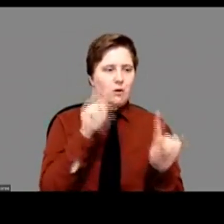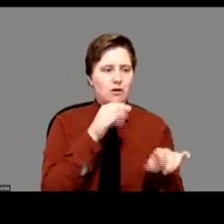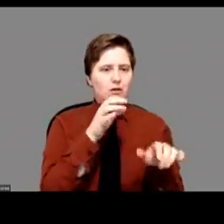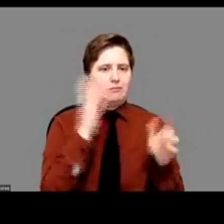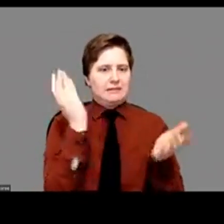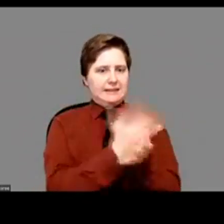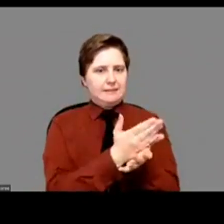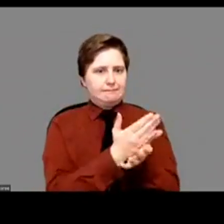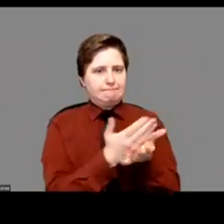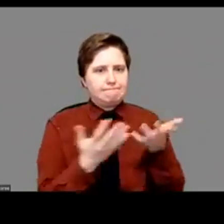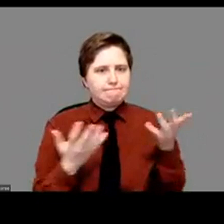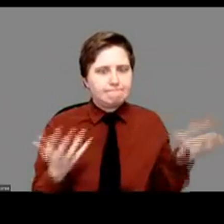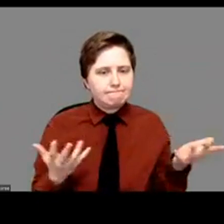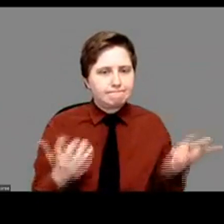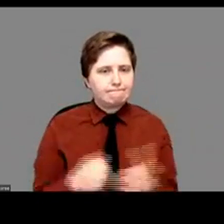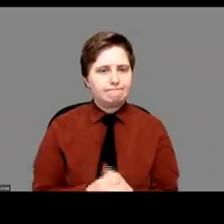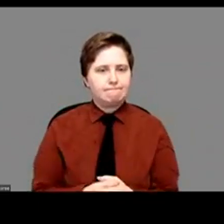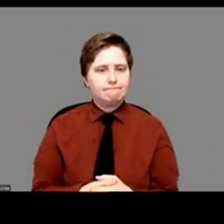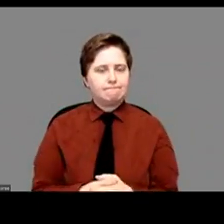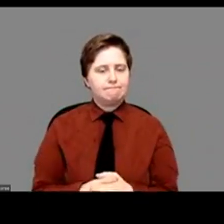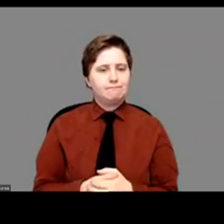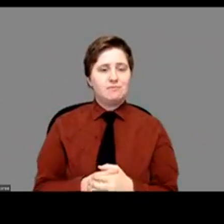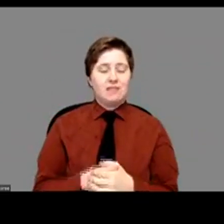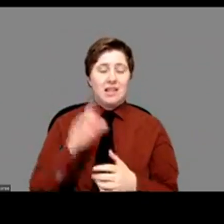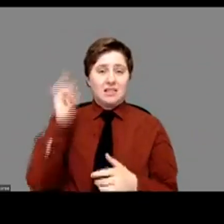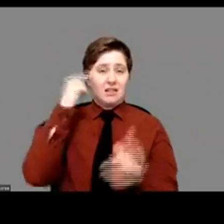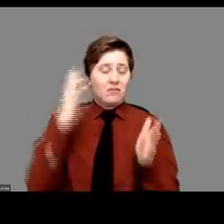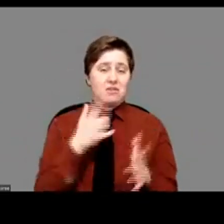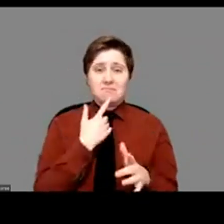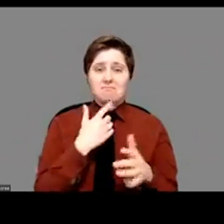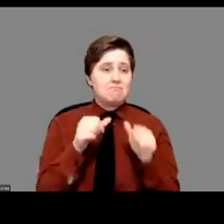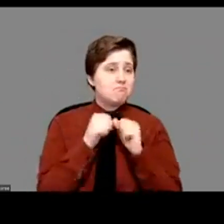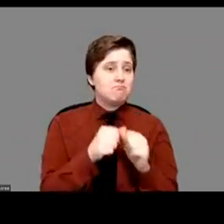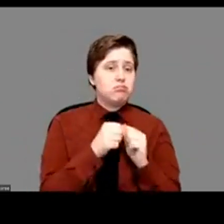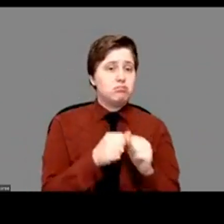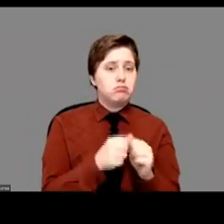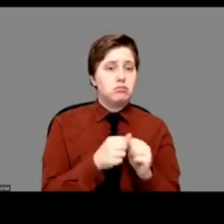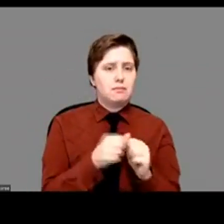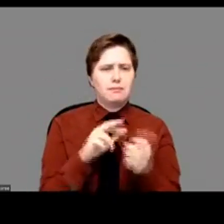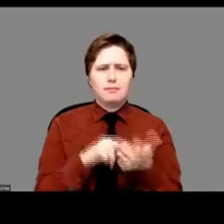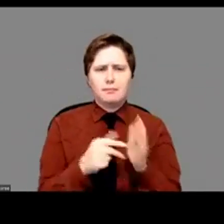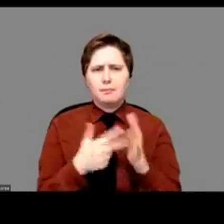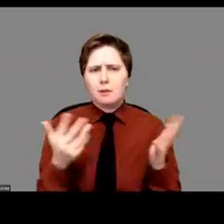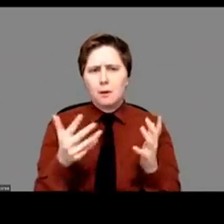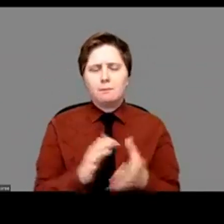stay at home in order in place, which means that with some exceptions,